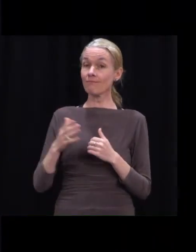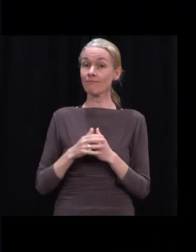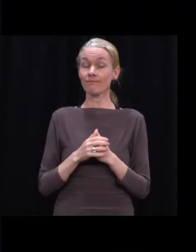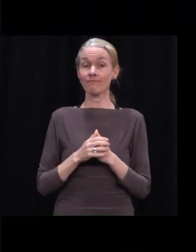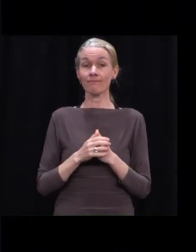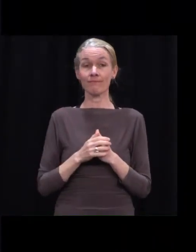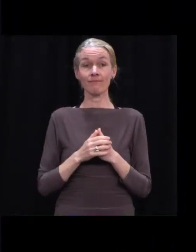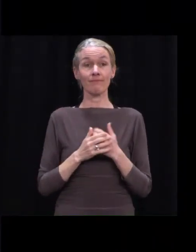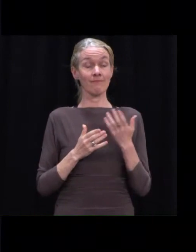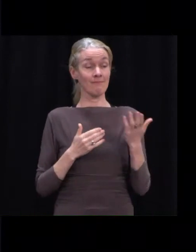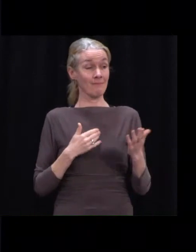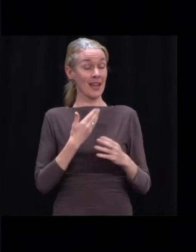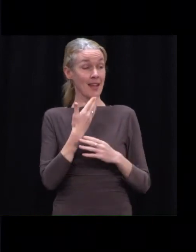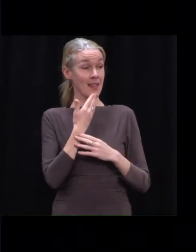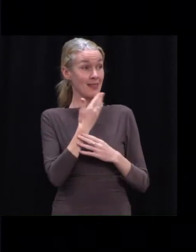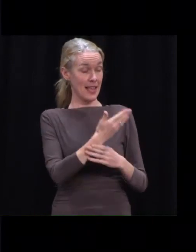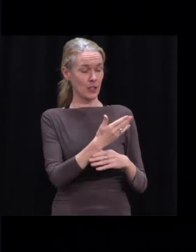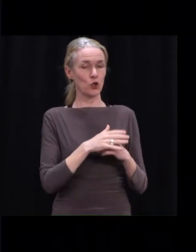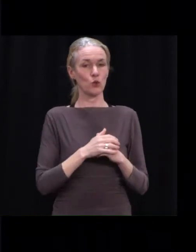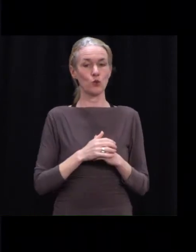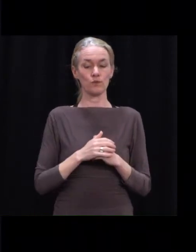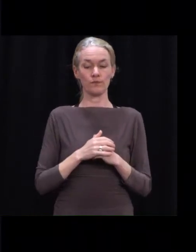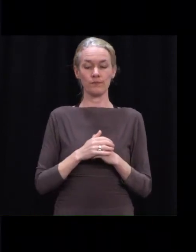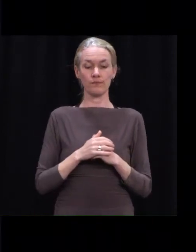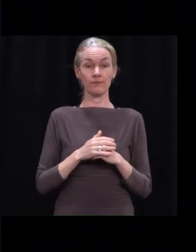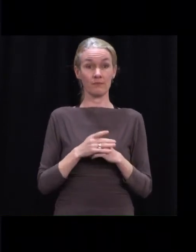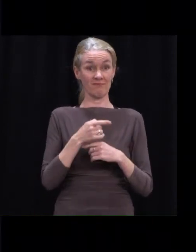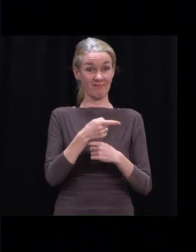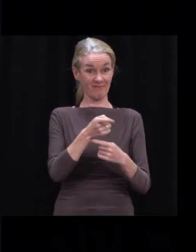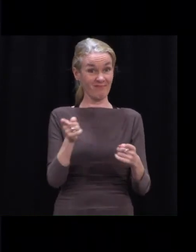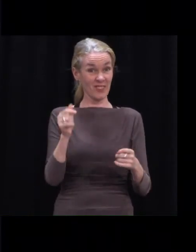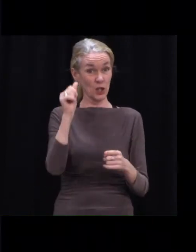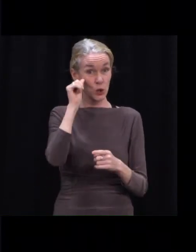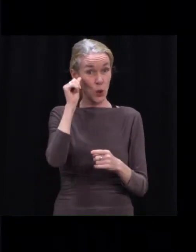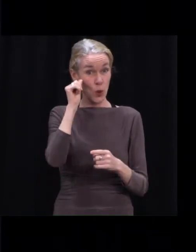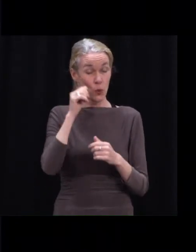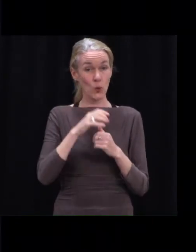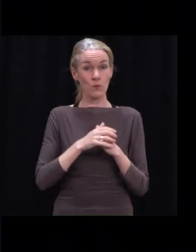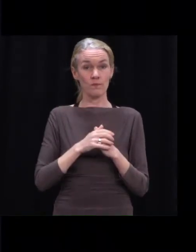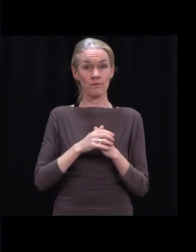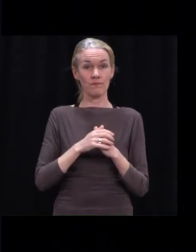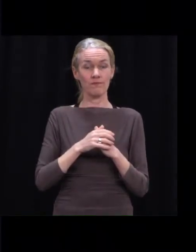There are more details in the ministry's 1:00pm statement today. Thank you, Prime